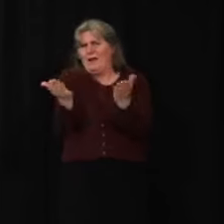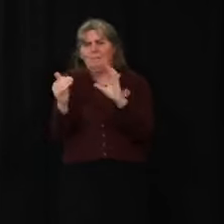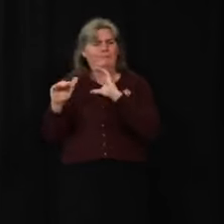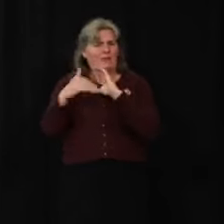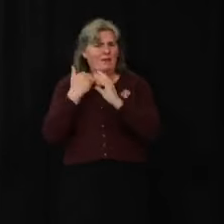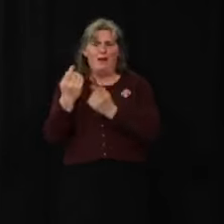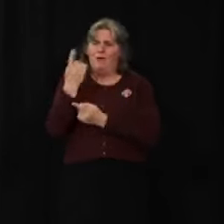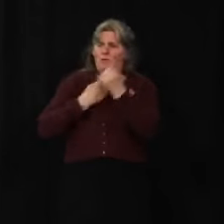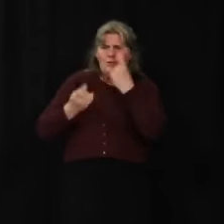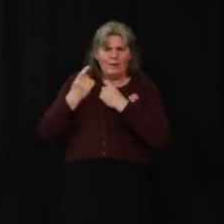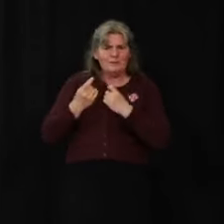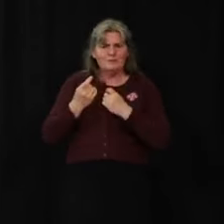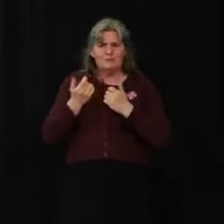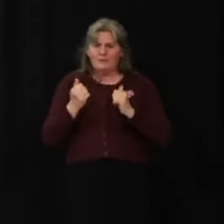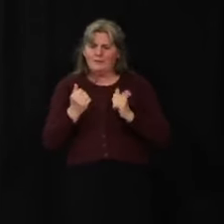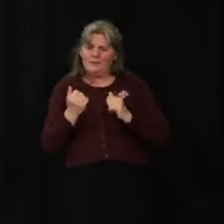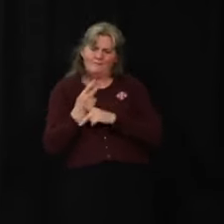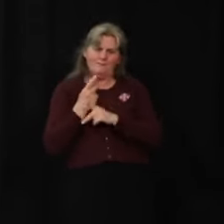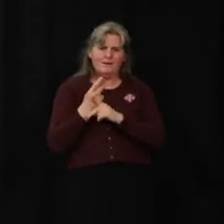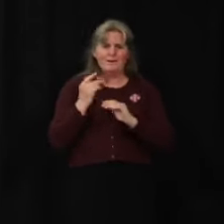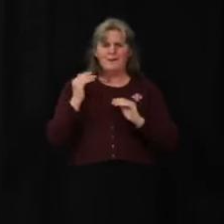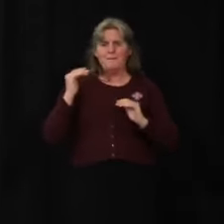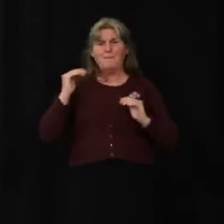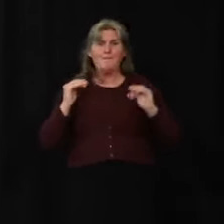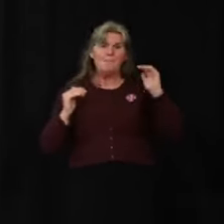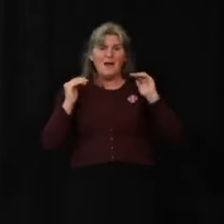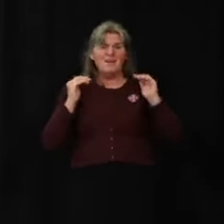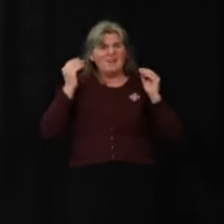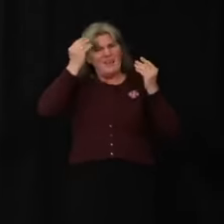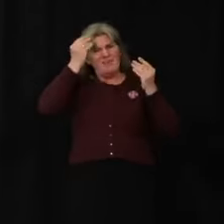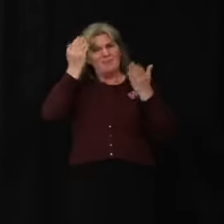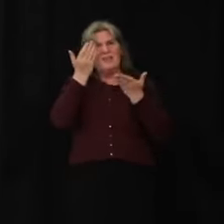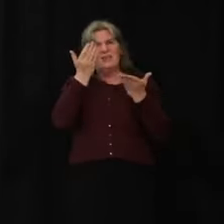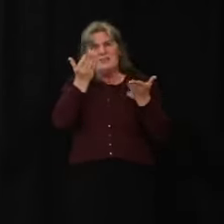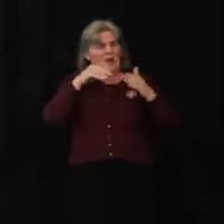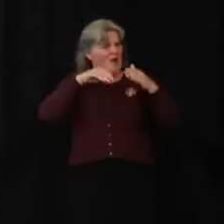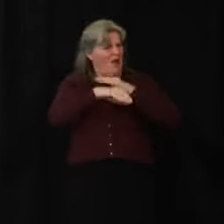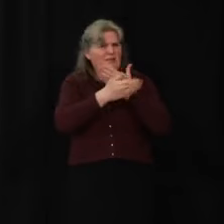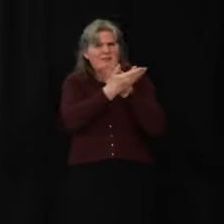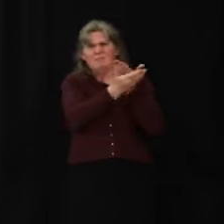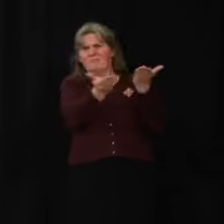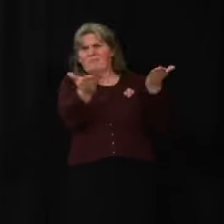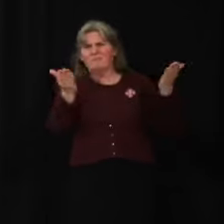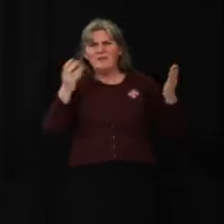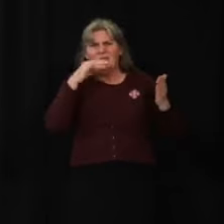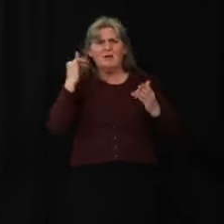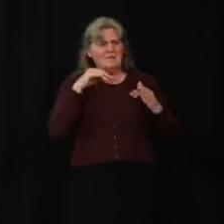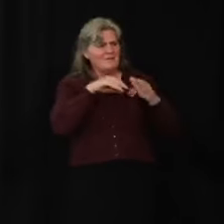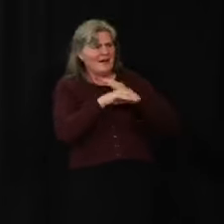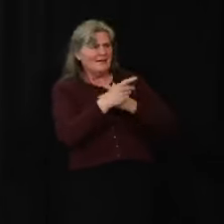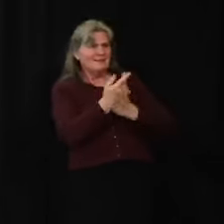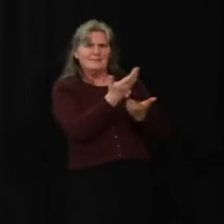existing or previous phase. The first one being community engagement. Making sure that is there as we